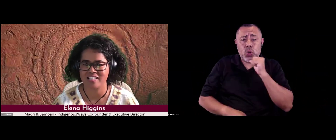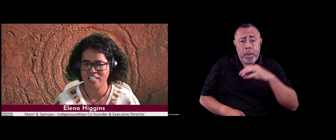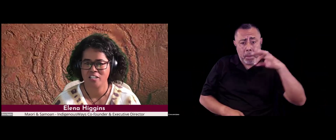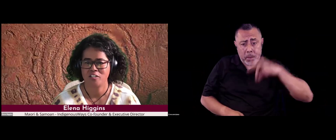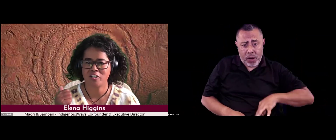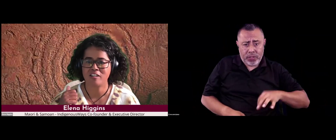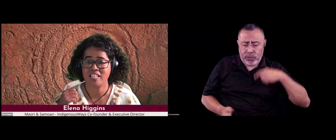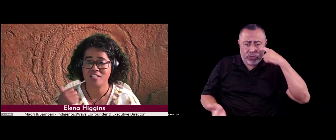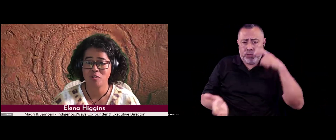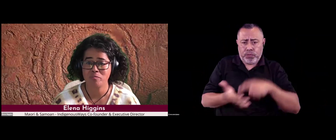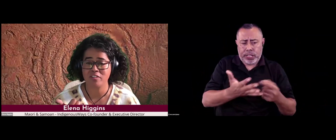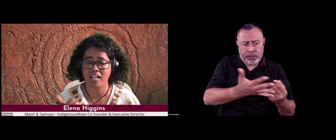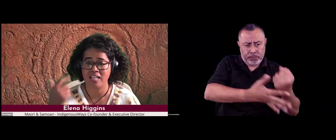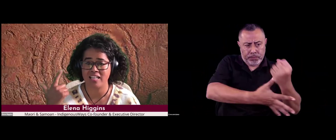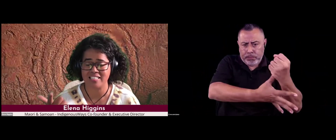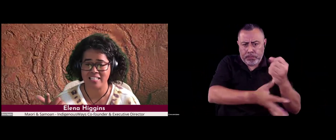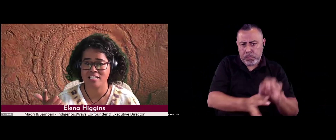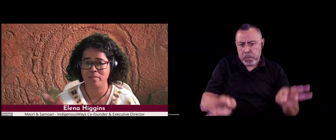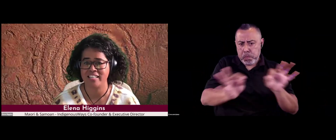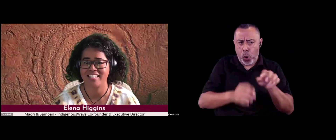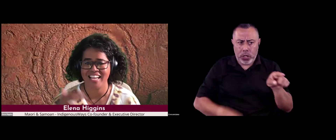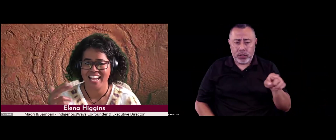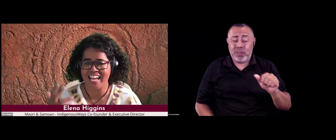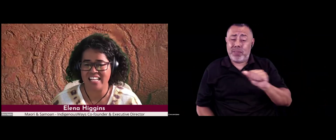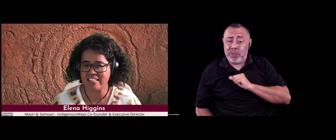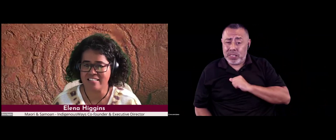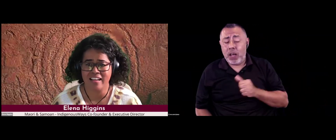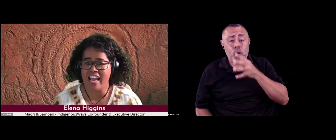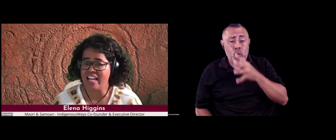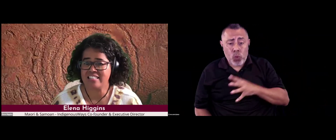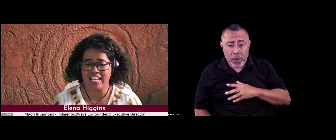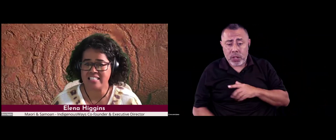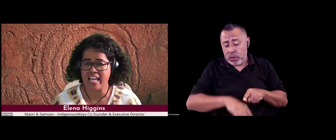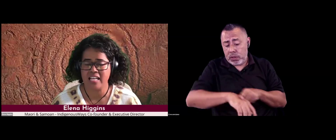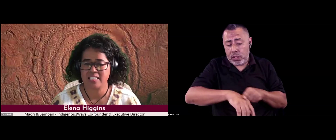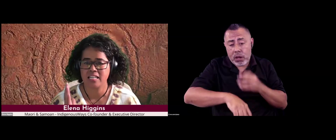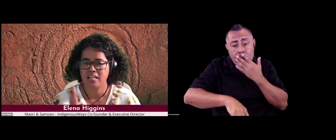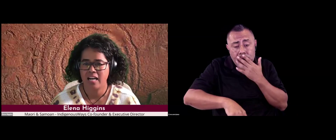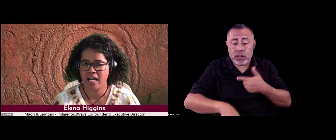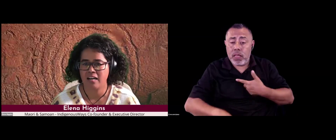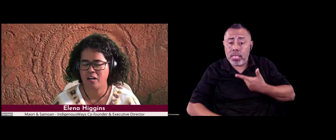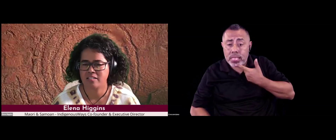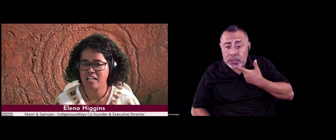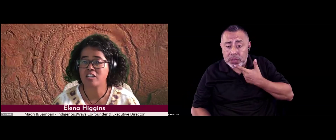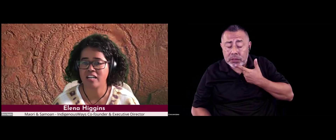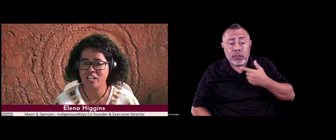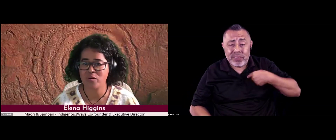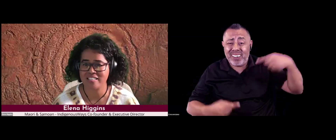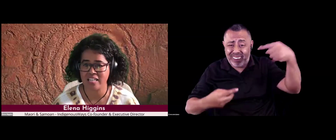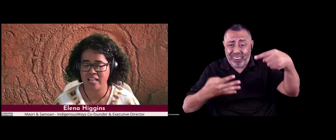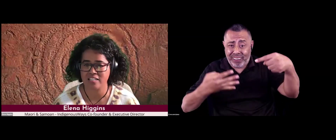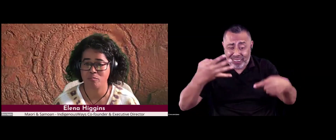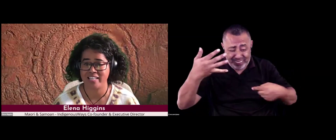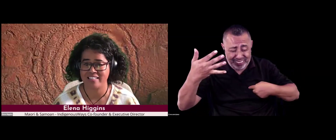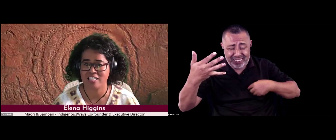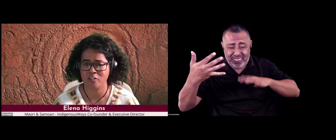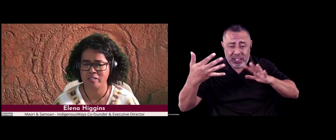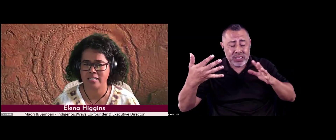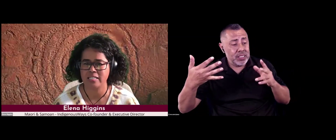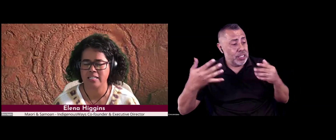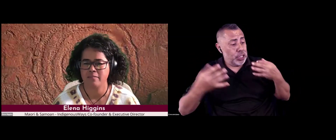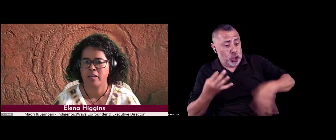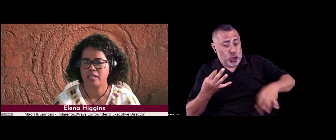So not only as a woman of color, as a lesbian, as as is, Hush and I know what it's like to be excluded.